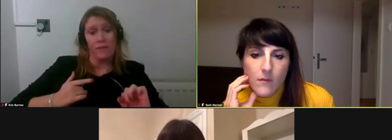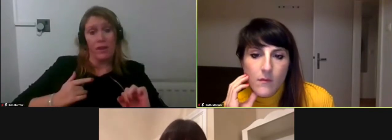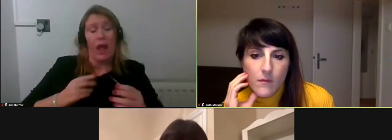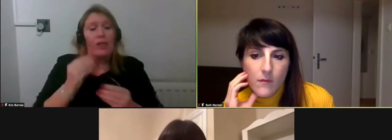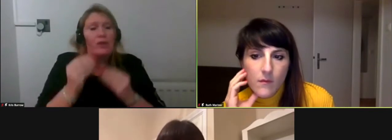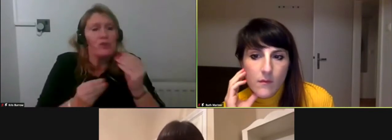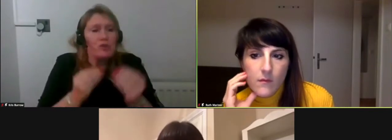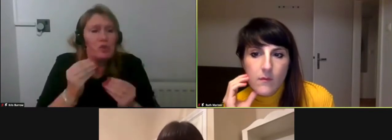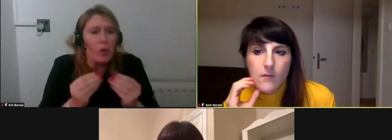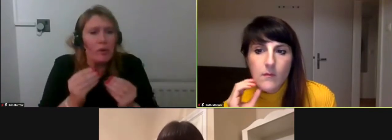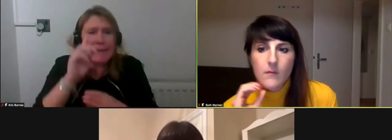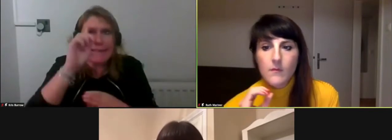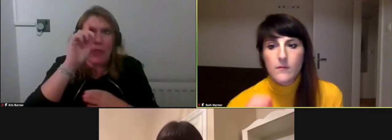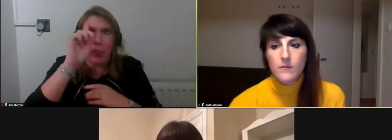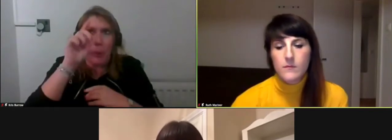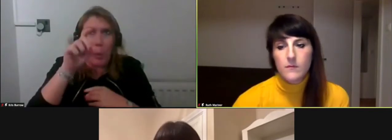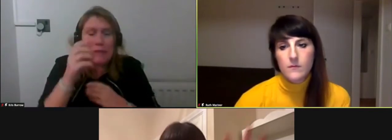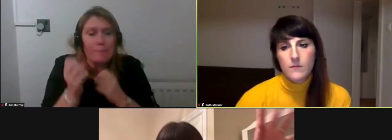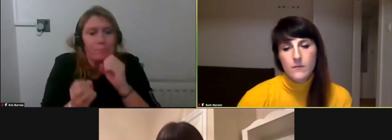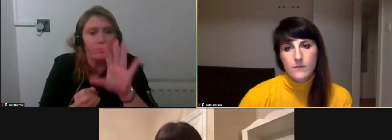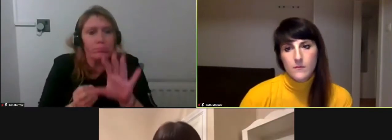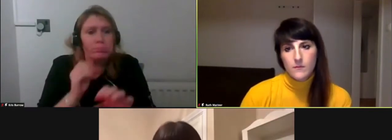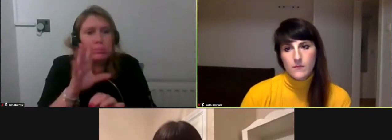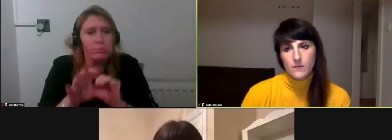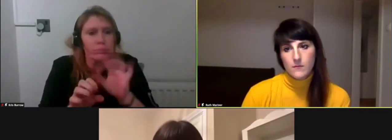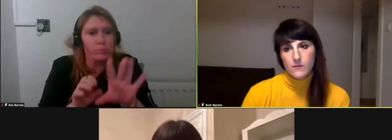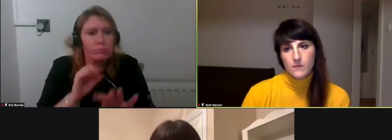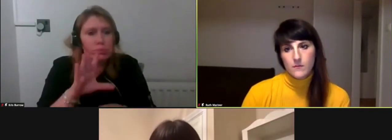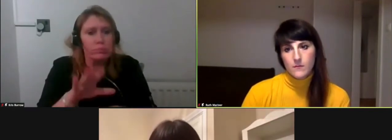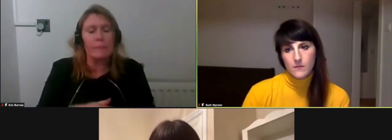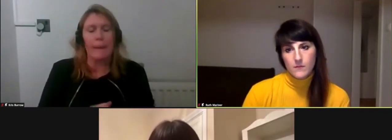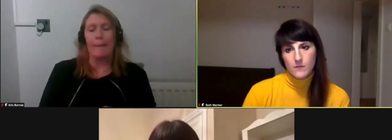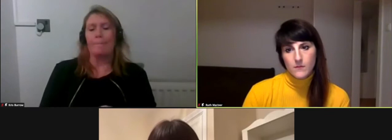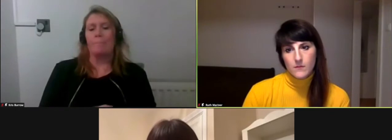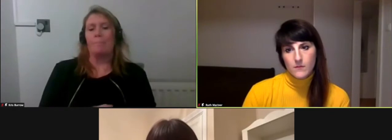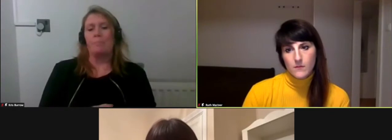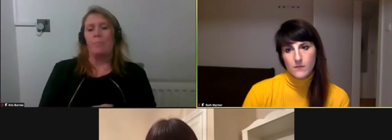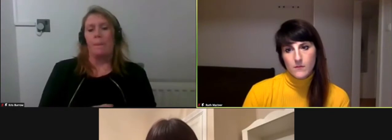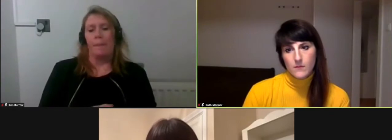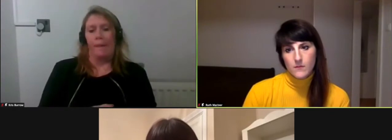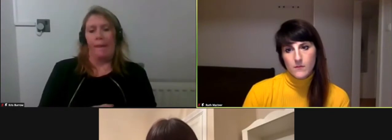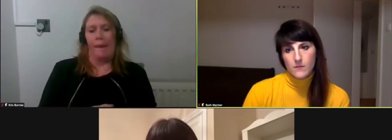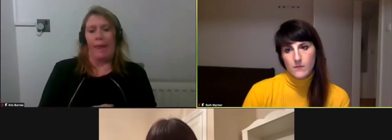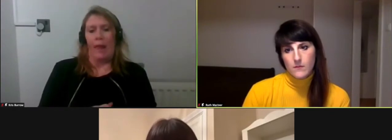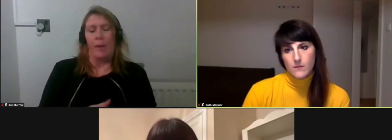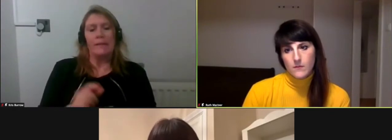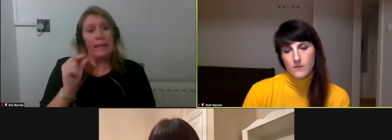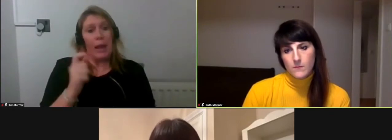I gave a load of stuff. Then, I was a bit nervous the thing that kept coming back to